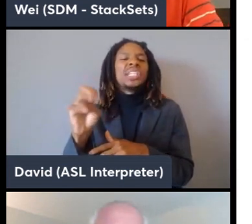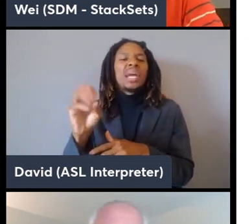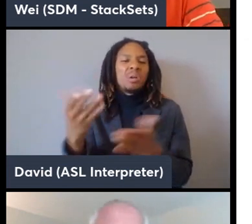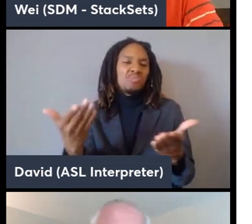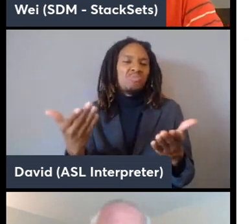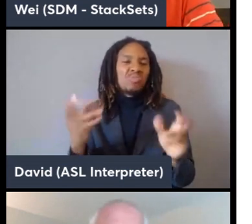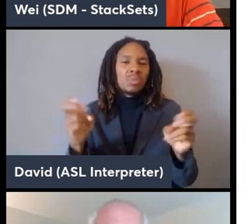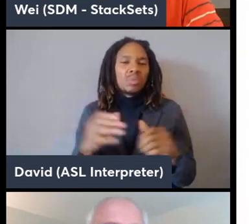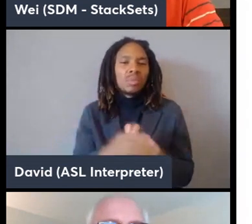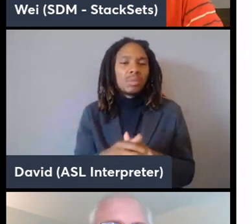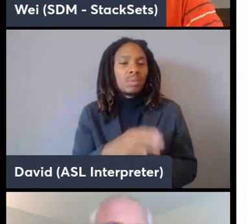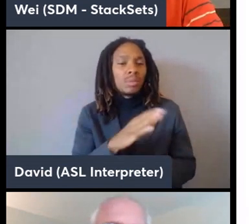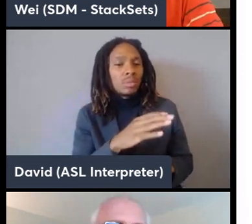That proves it's live (chuckles).